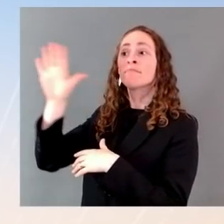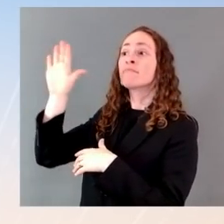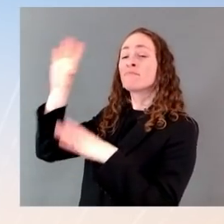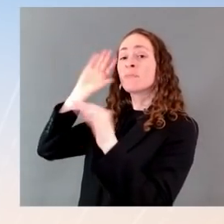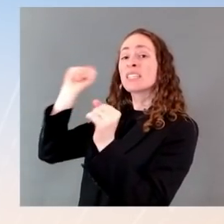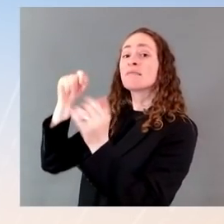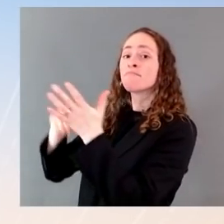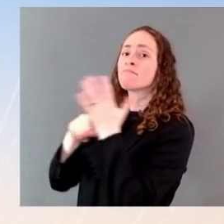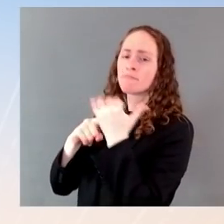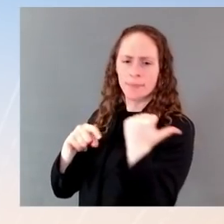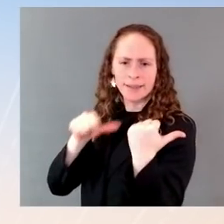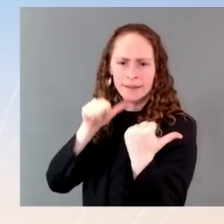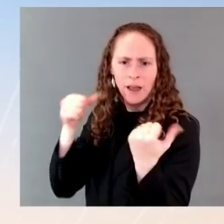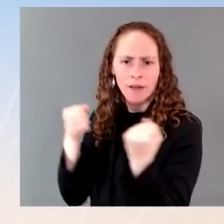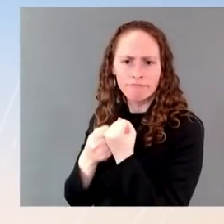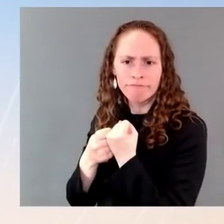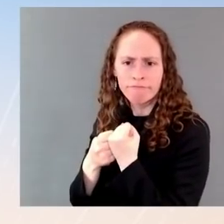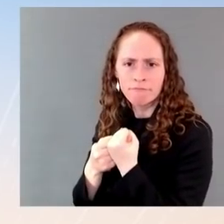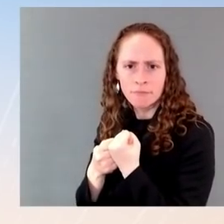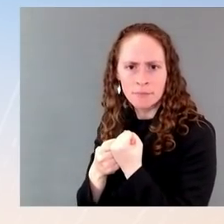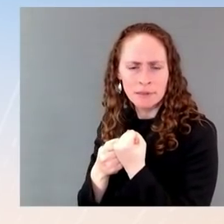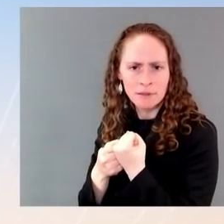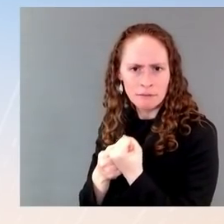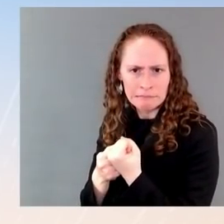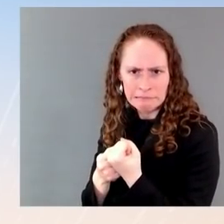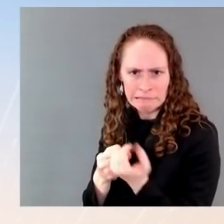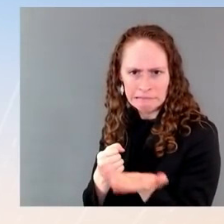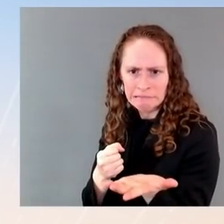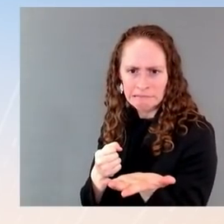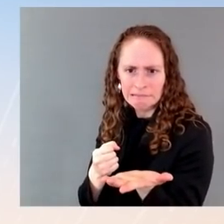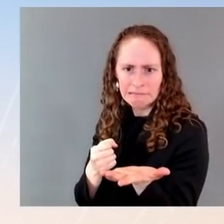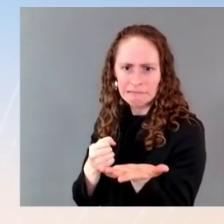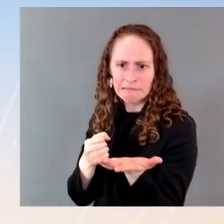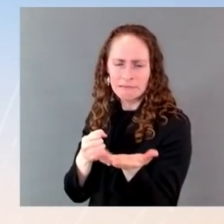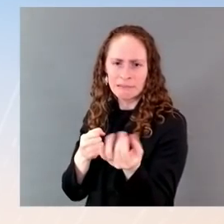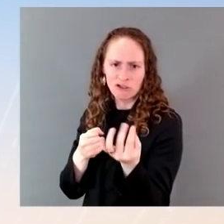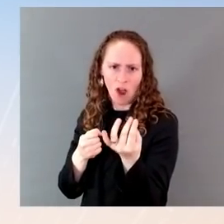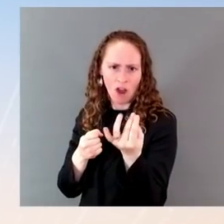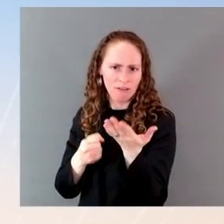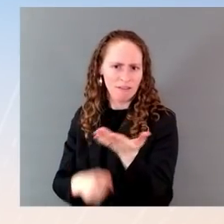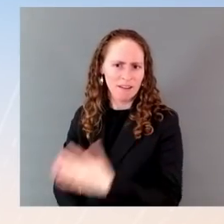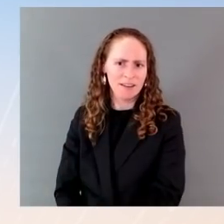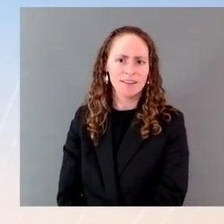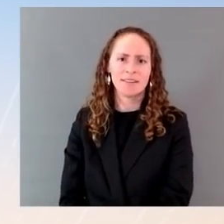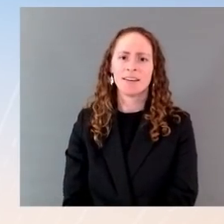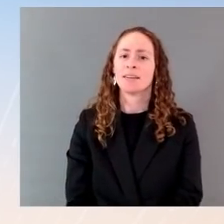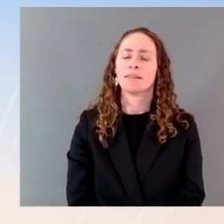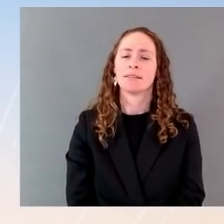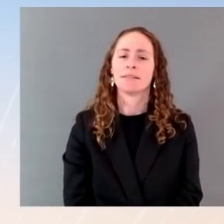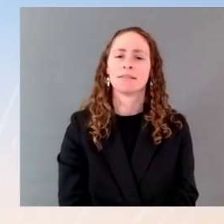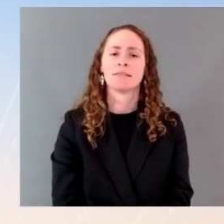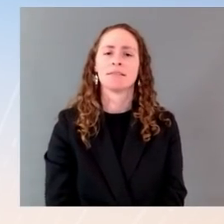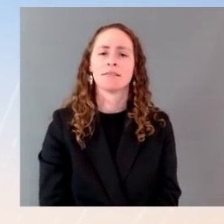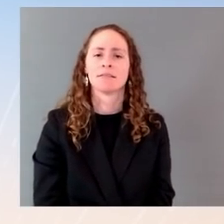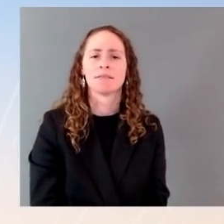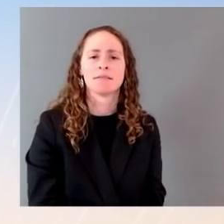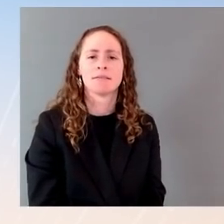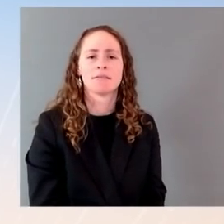I think it's important to remind everyone what this OSHA rule is all about. One, it's based on a 50-year-old law,